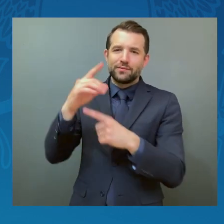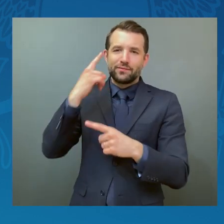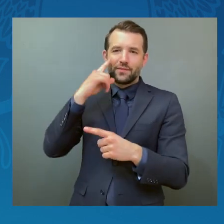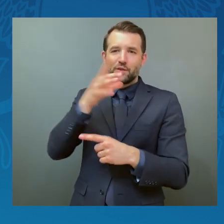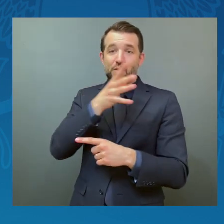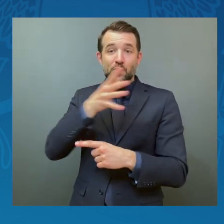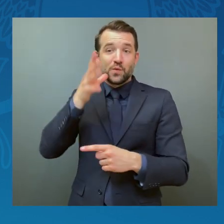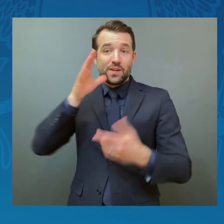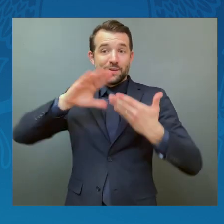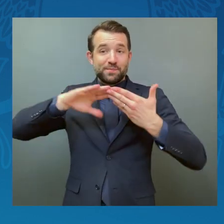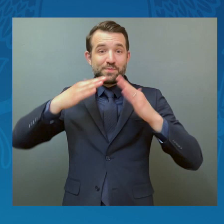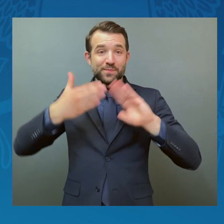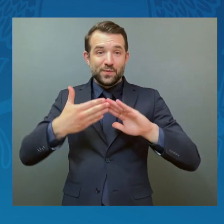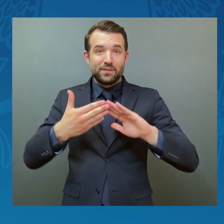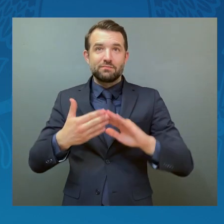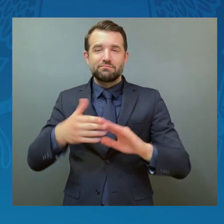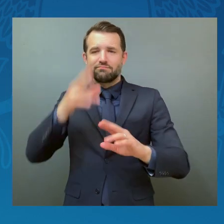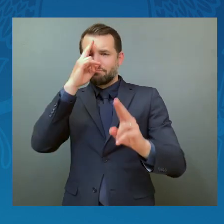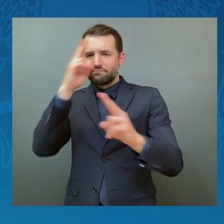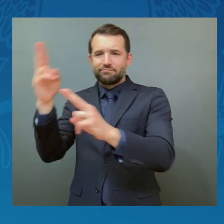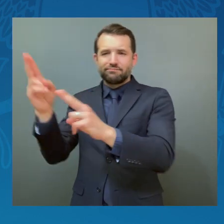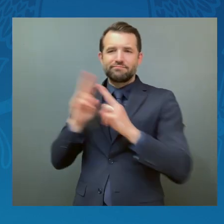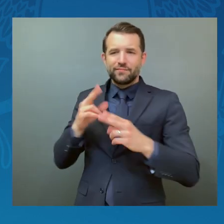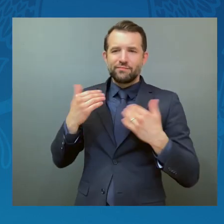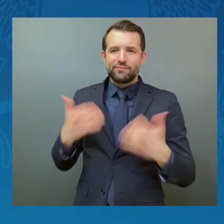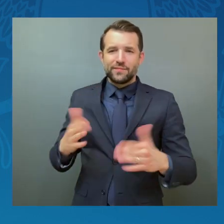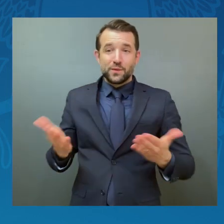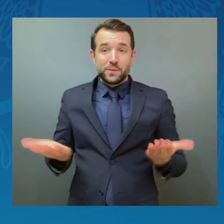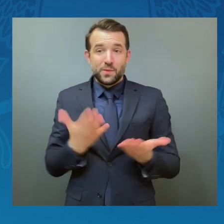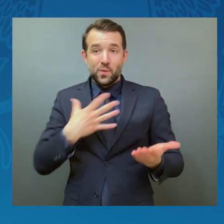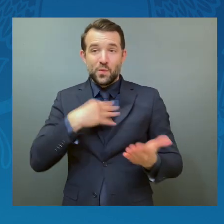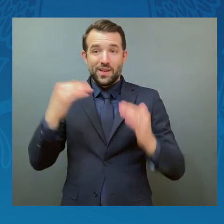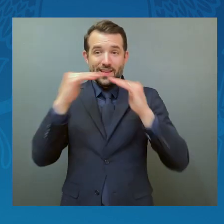We're honored to be here alongside the White House and our partners today.